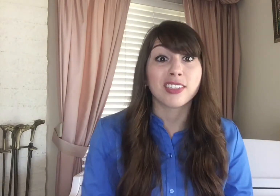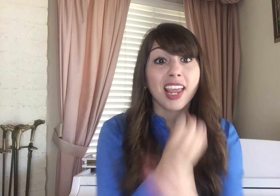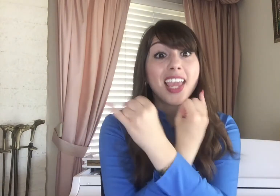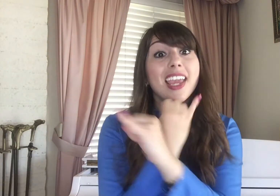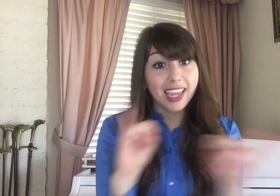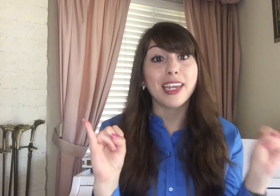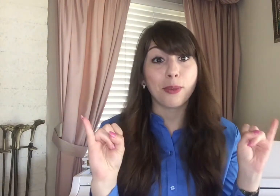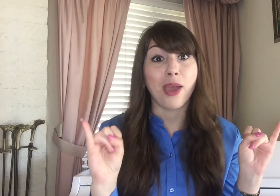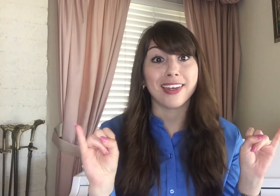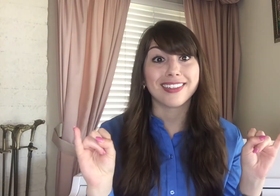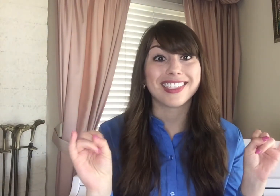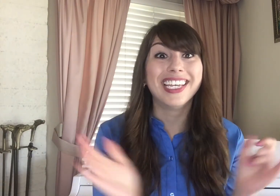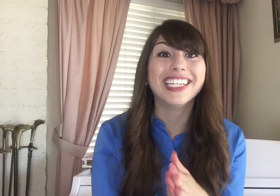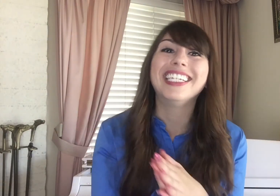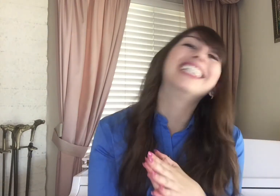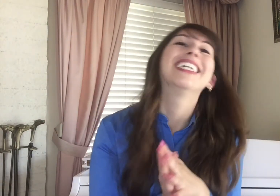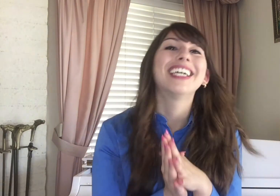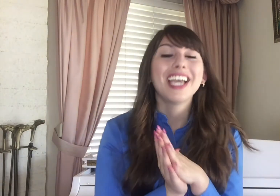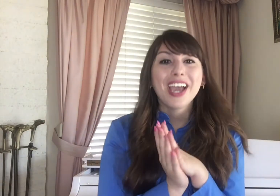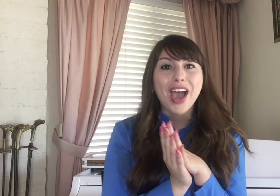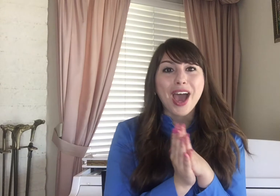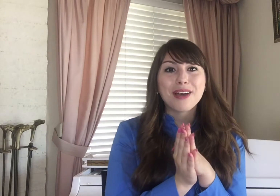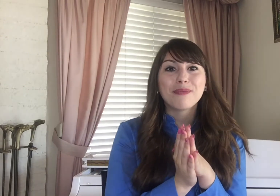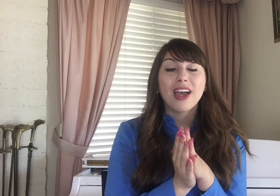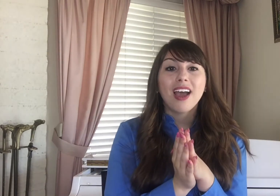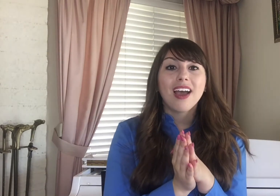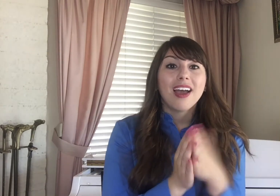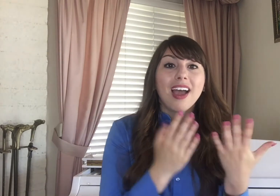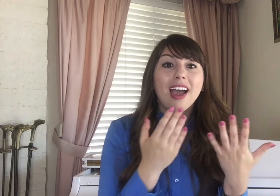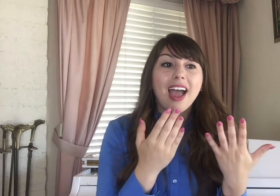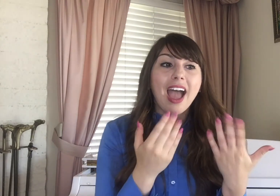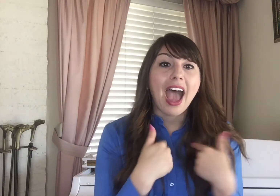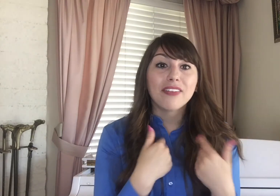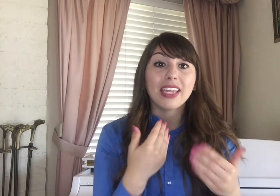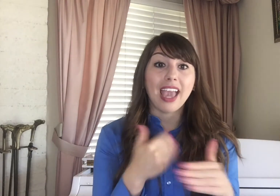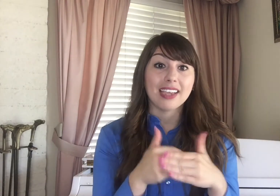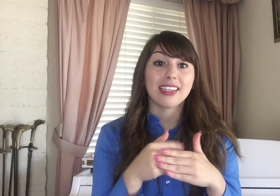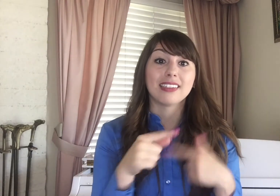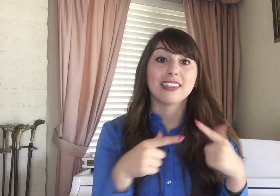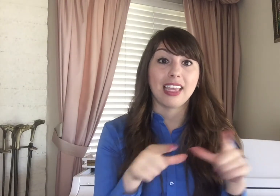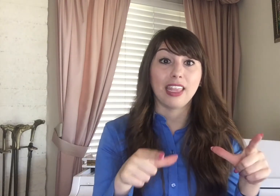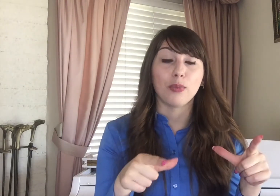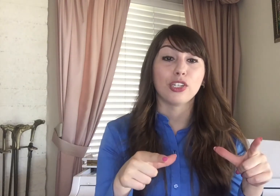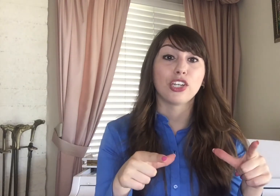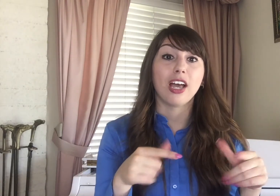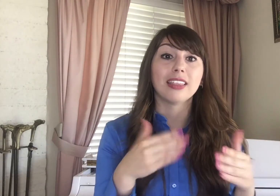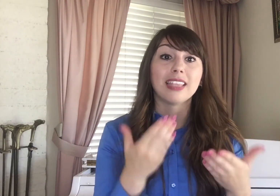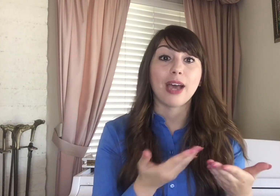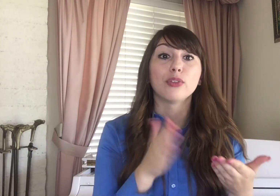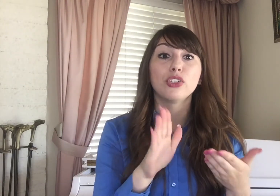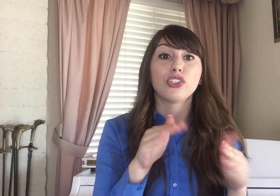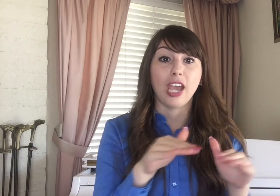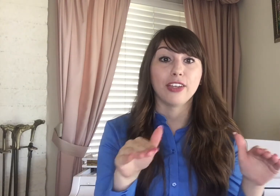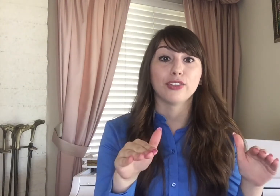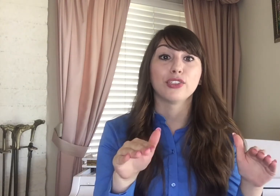just independence. Having access to sign language allows your child to